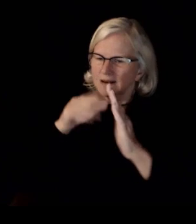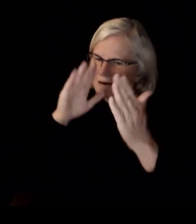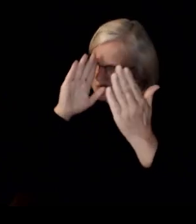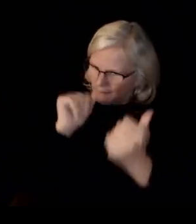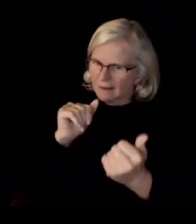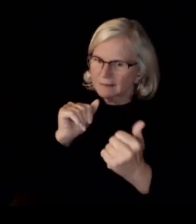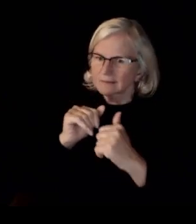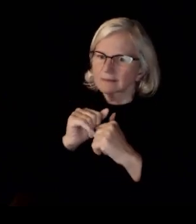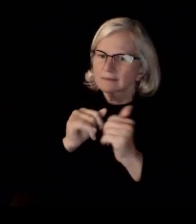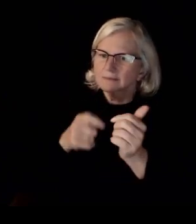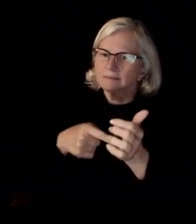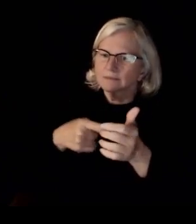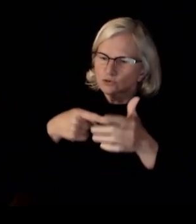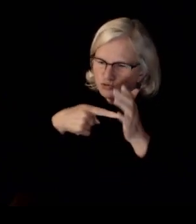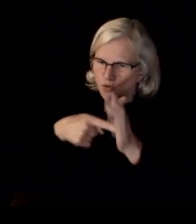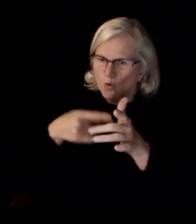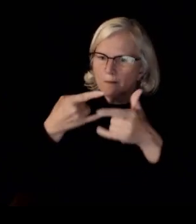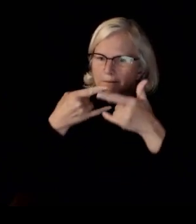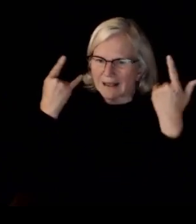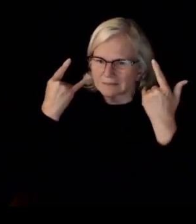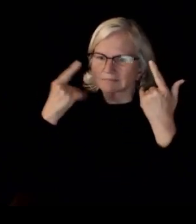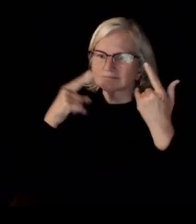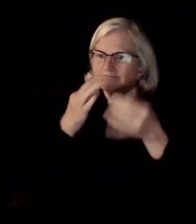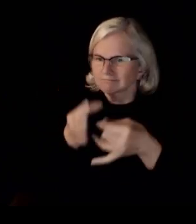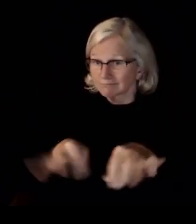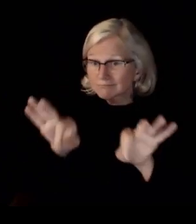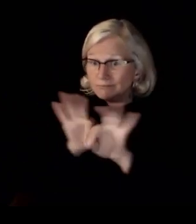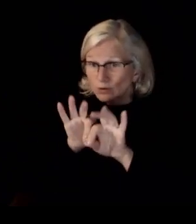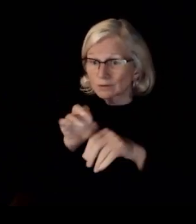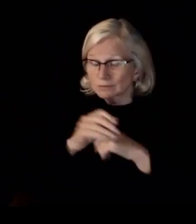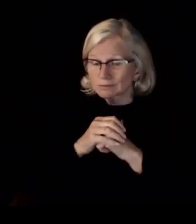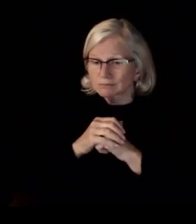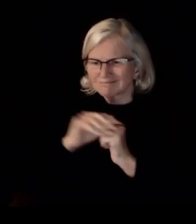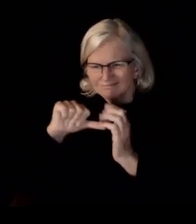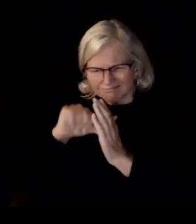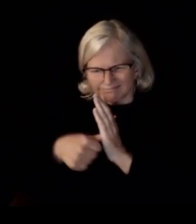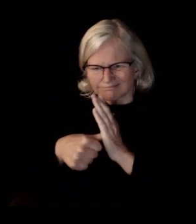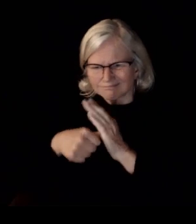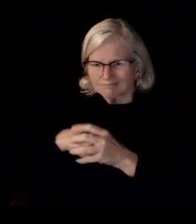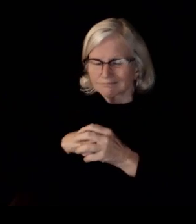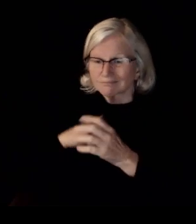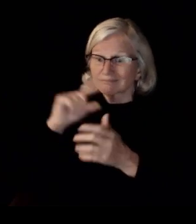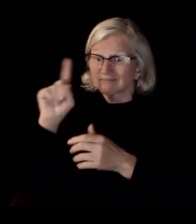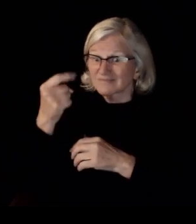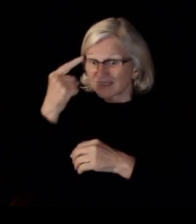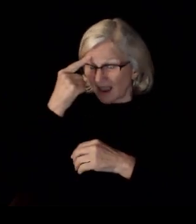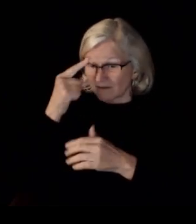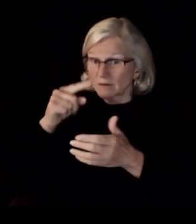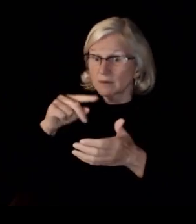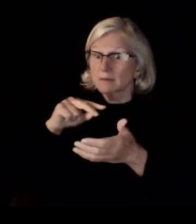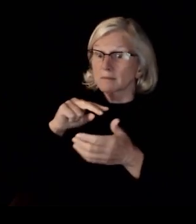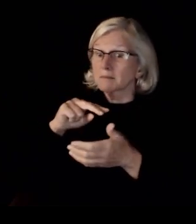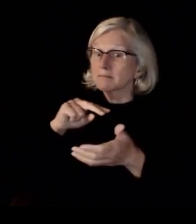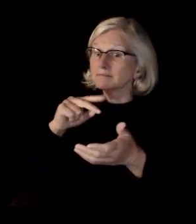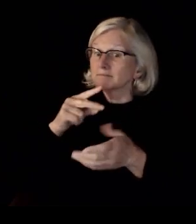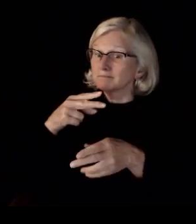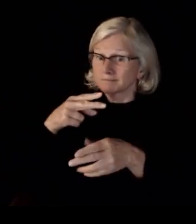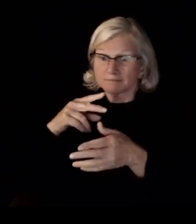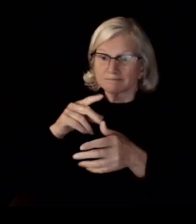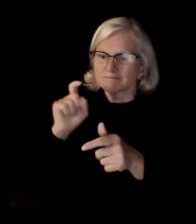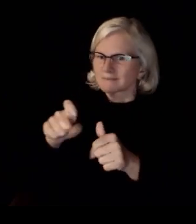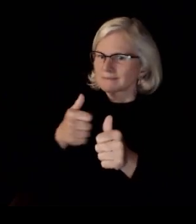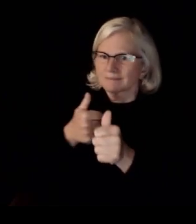The Governor said though the intent here is compliance it's not enforcement. Anyone who's